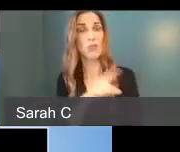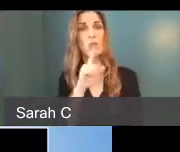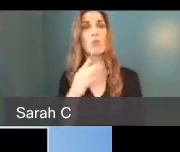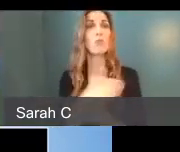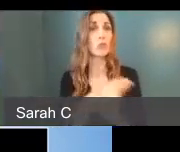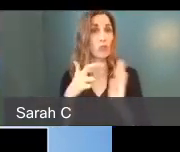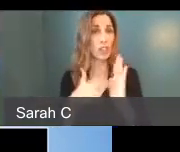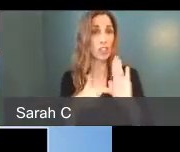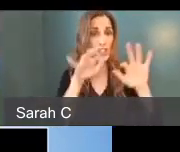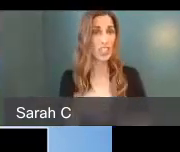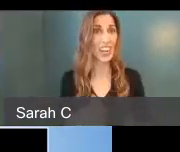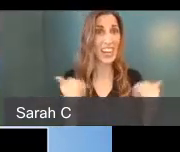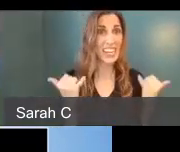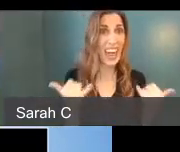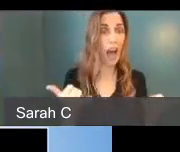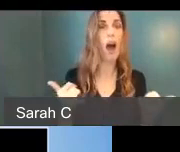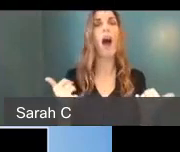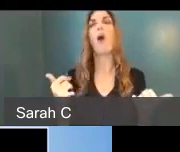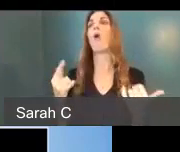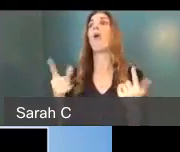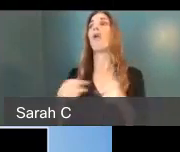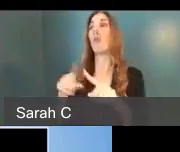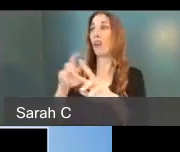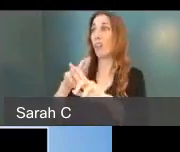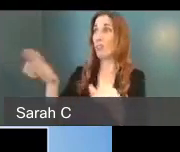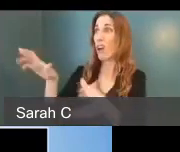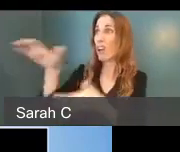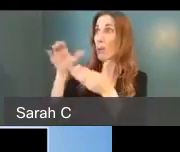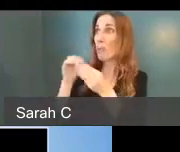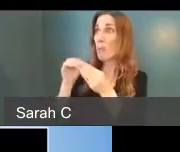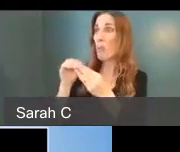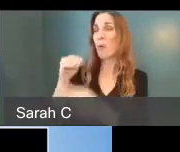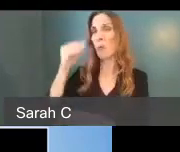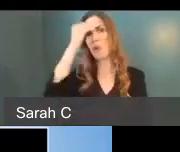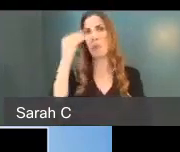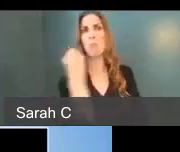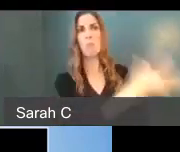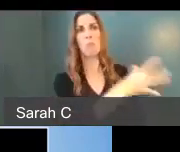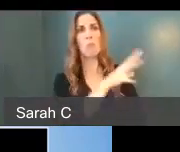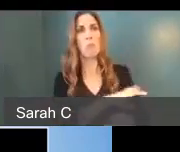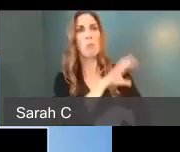soon as additional appointments become available. Our Office of Public Health is reviewing the